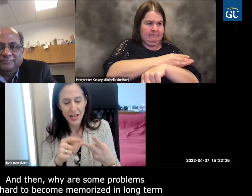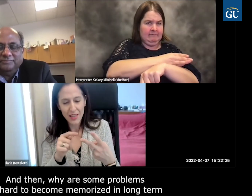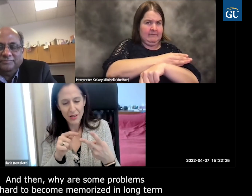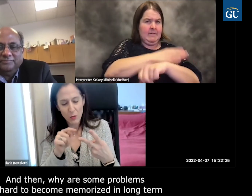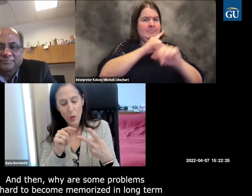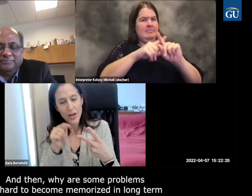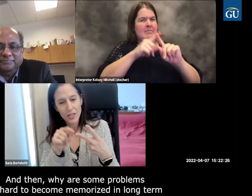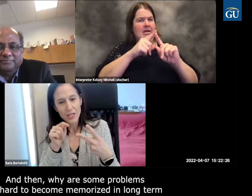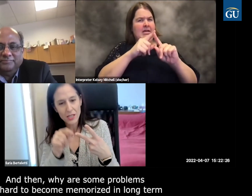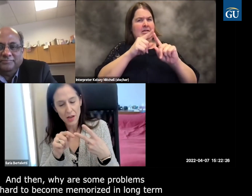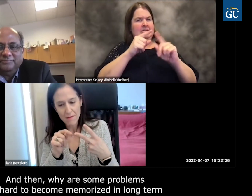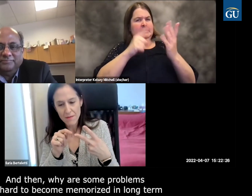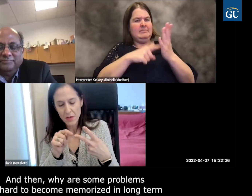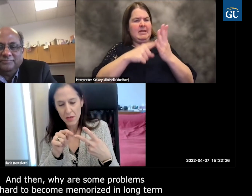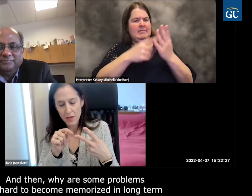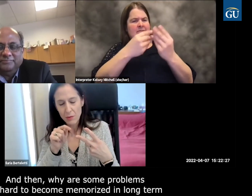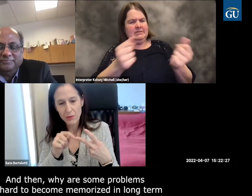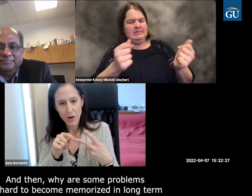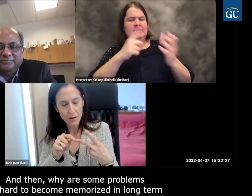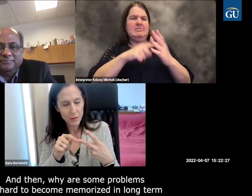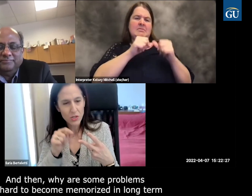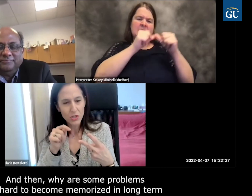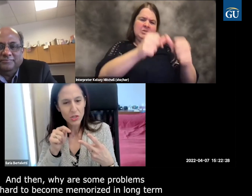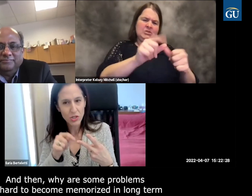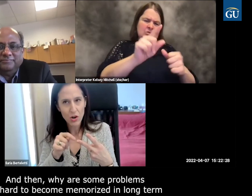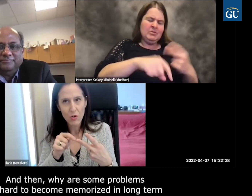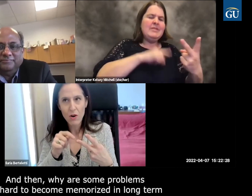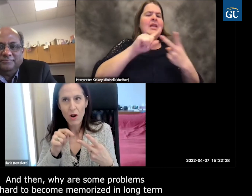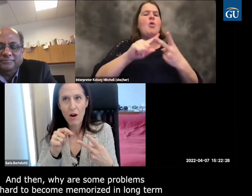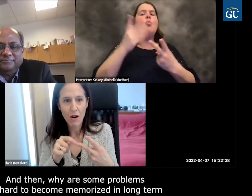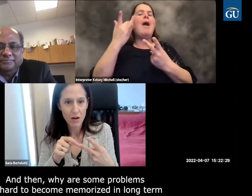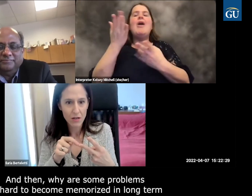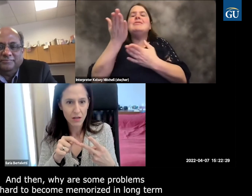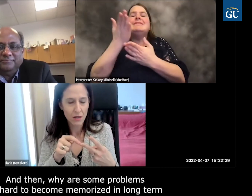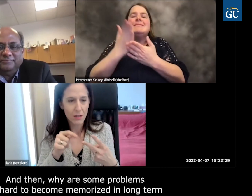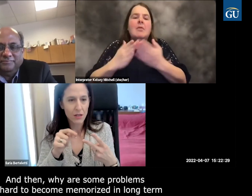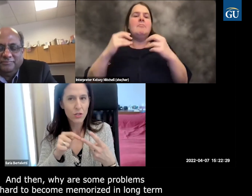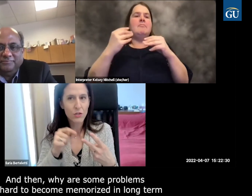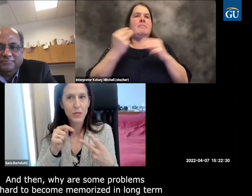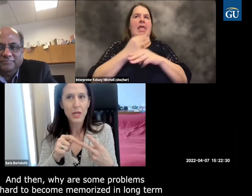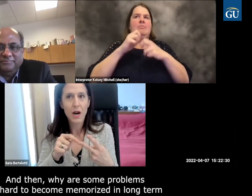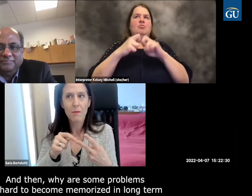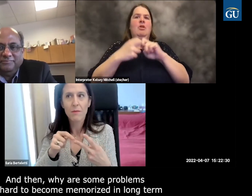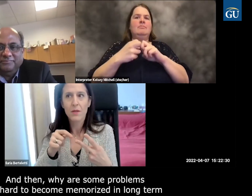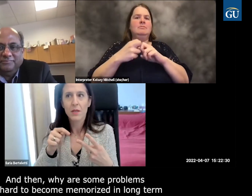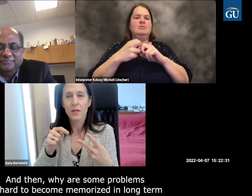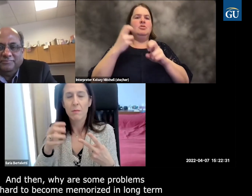then why are some problems so hard